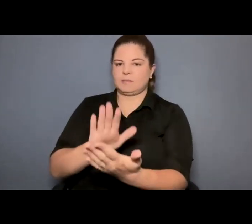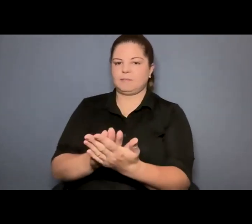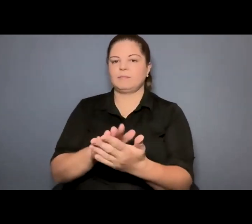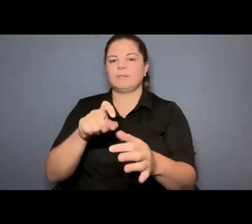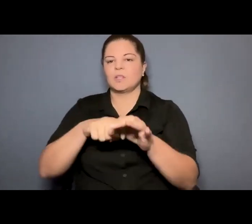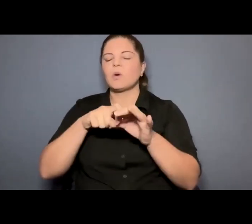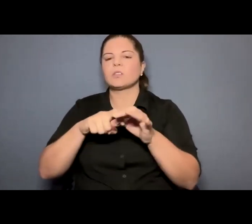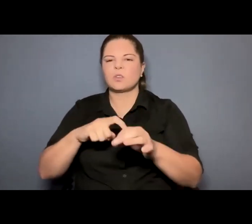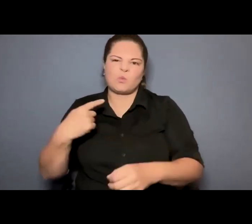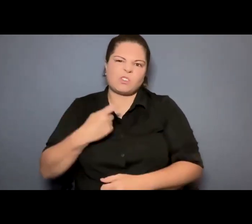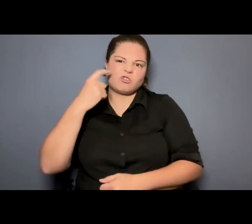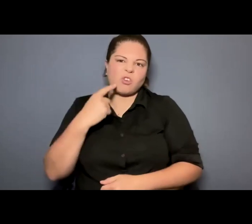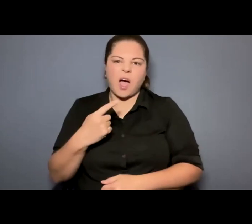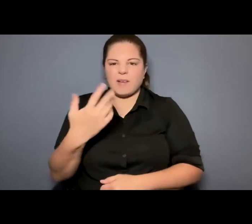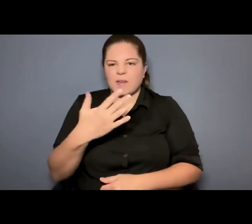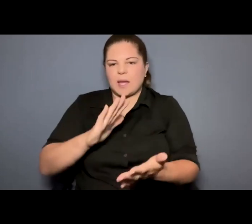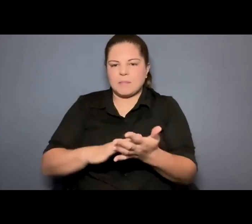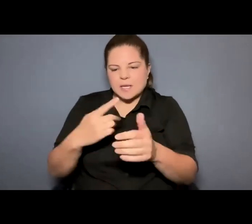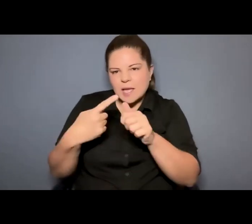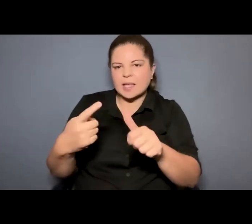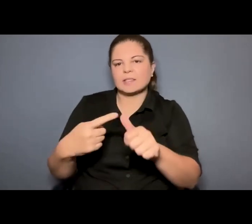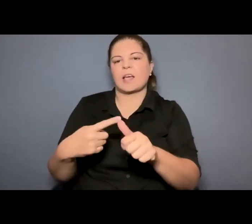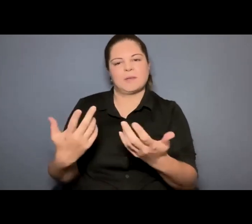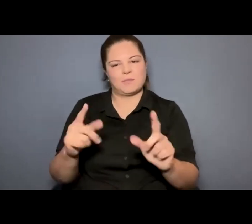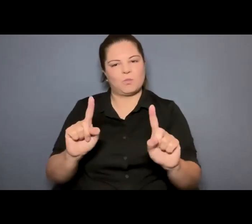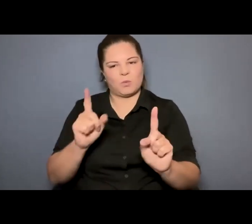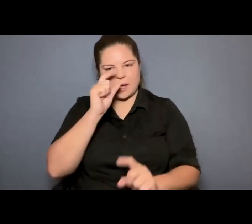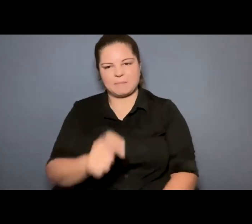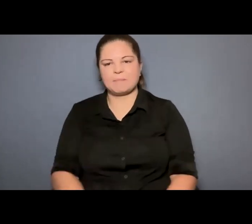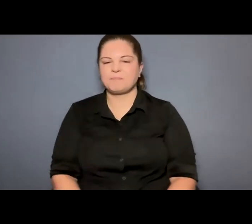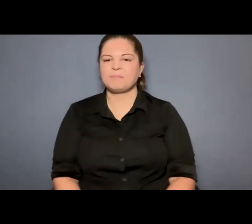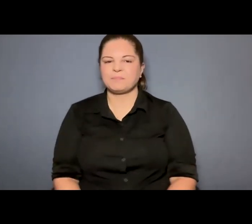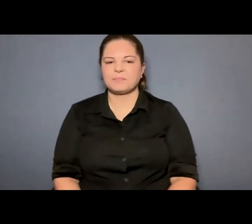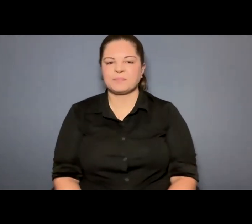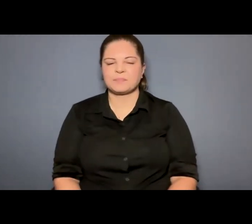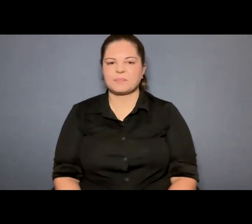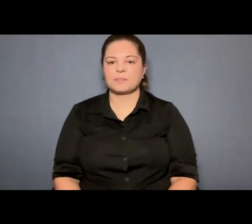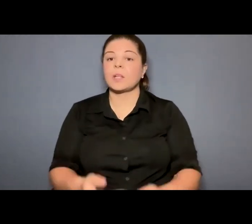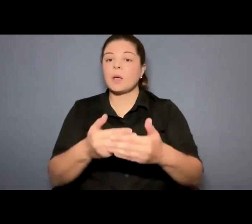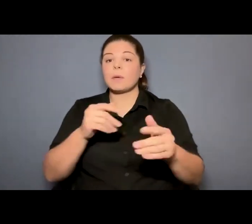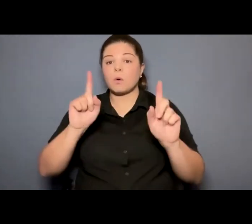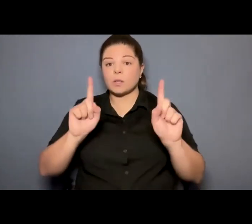as many as we can in the time we have available. Before we begin I want to let those joining us